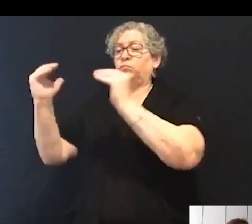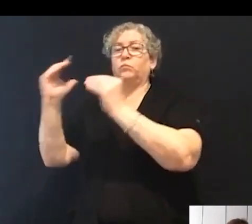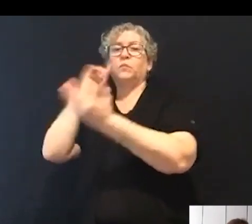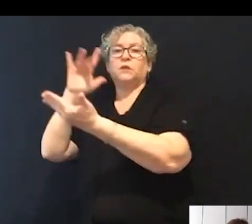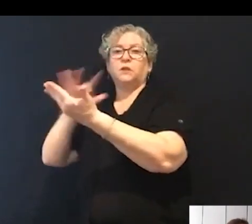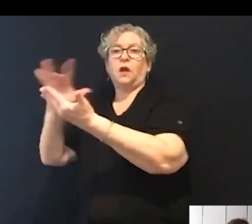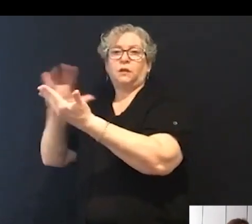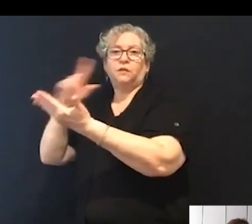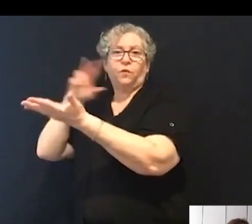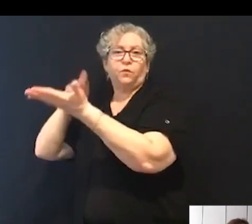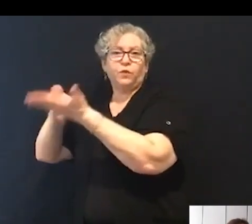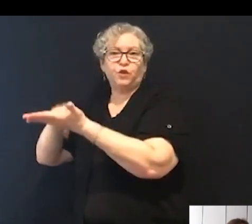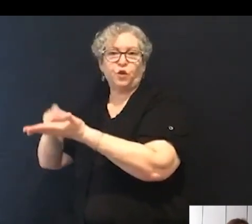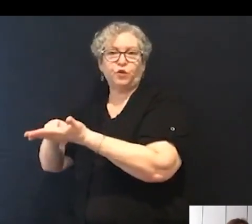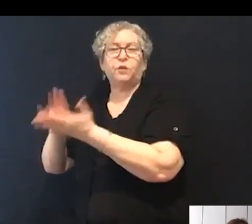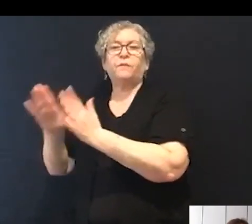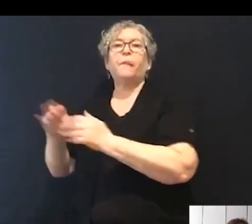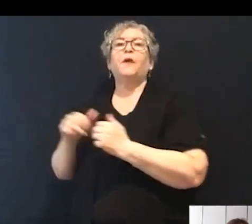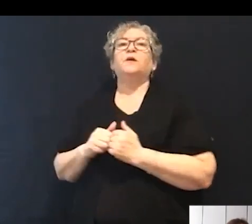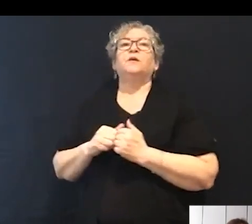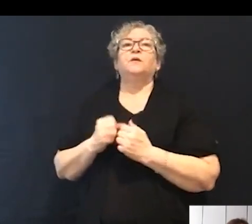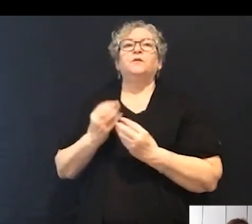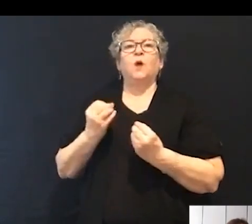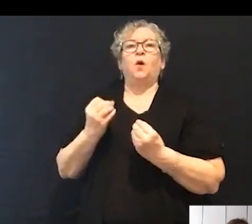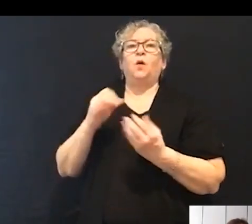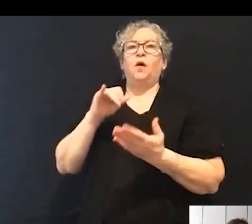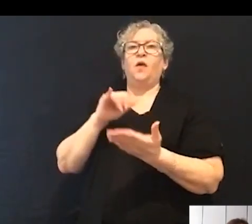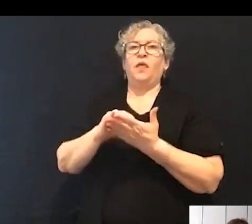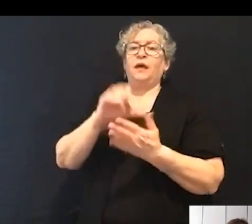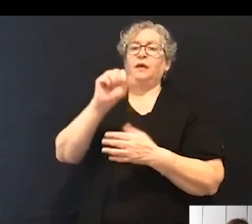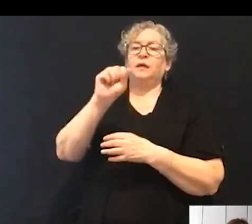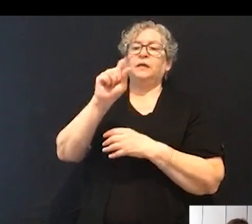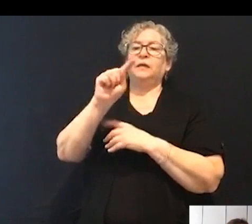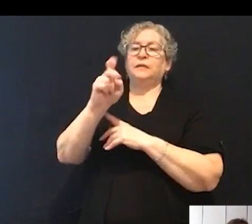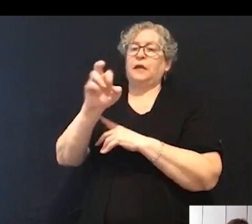This is how the so-called STELLAR trial looks.